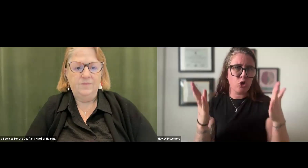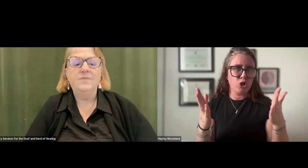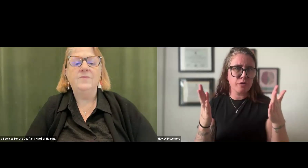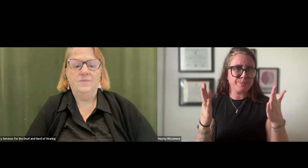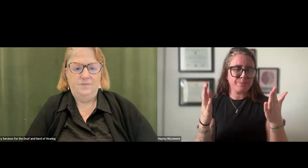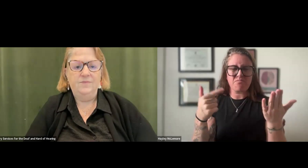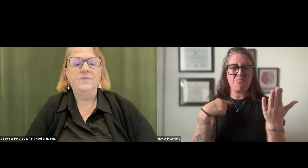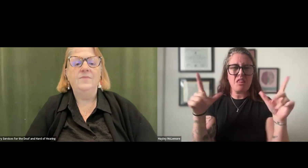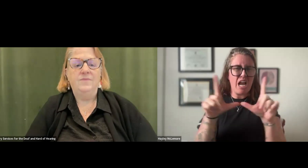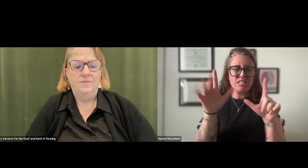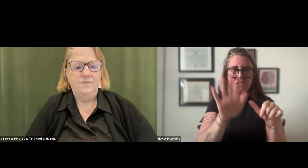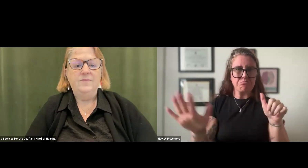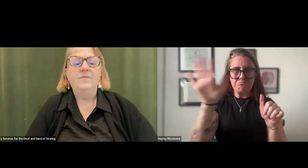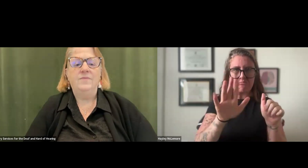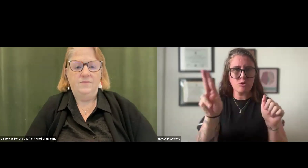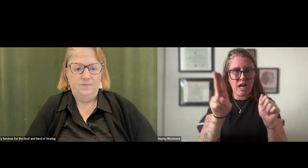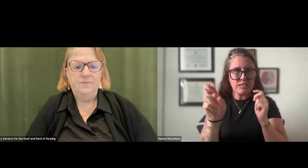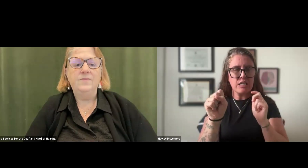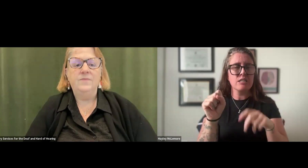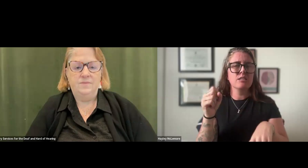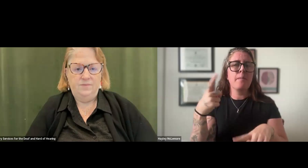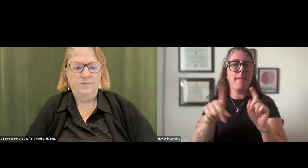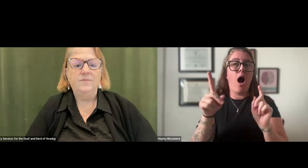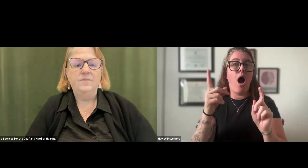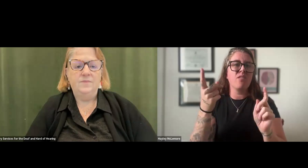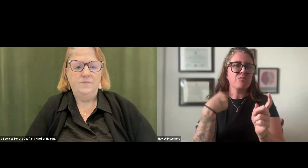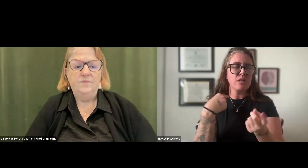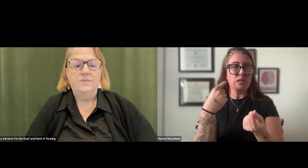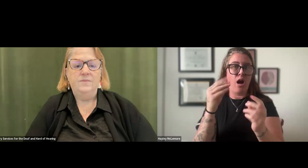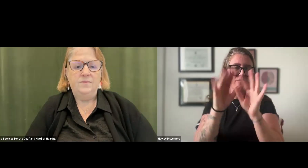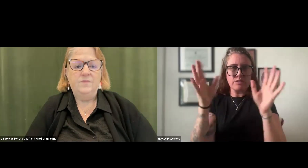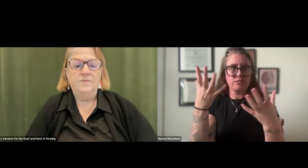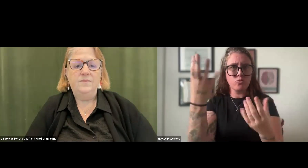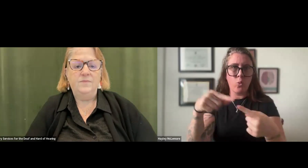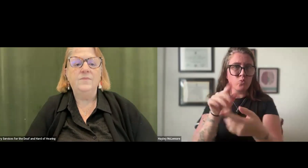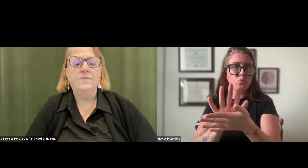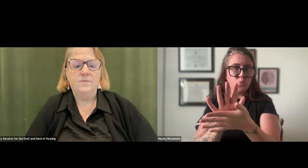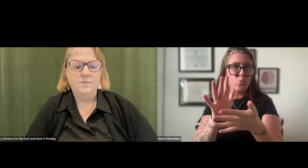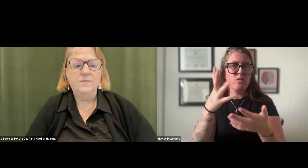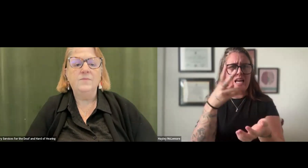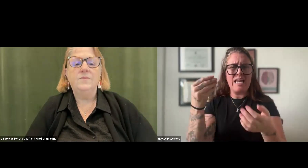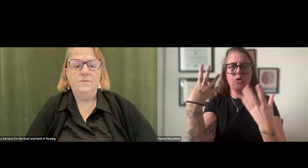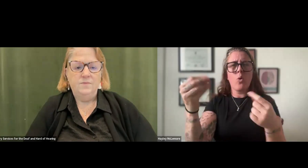I'm a licensed clinical social worker, and I've been licensed-- I am licensed in the US, nationwide.